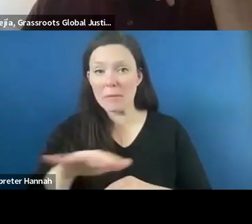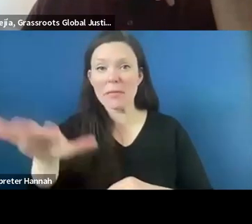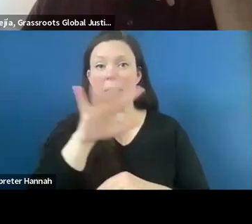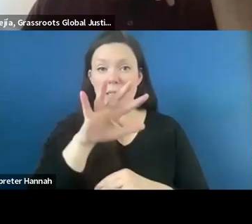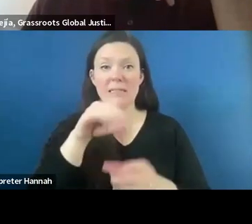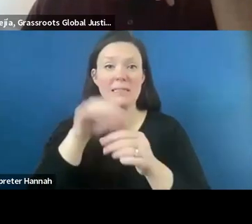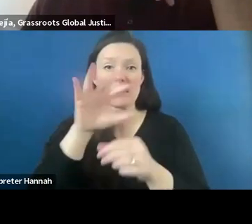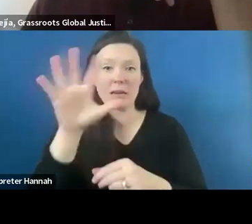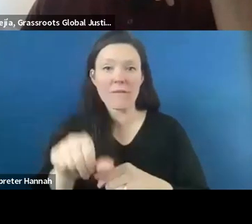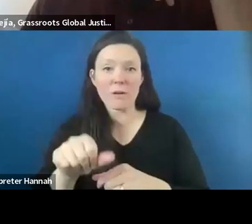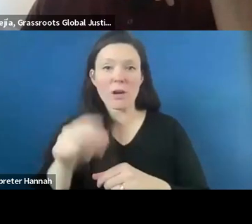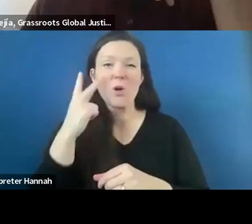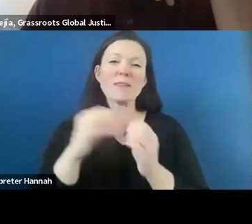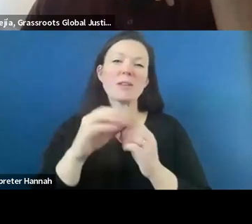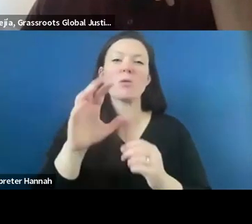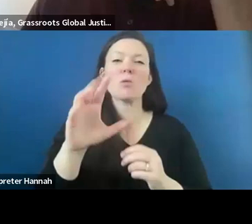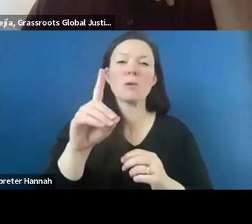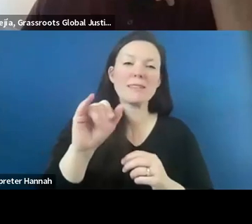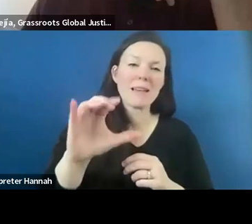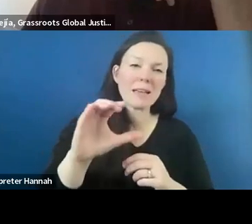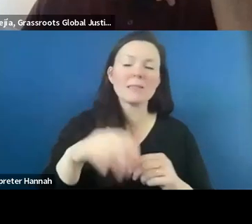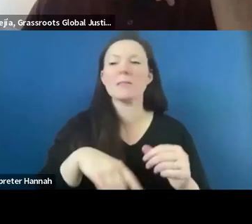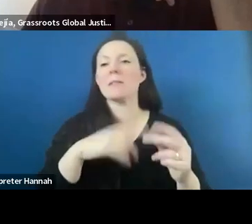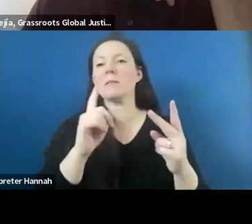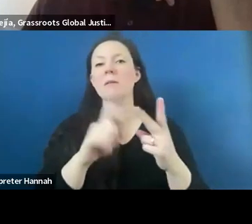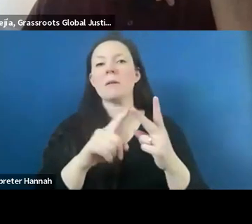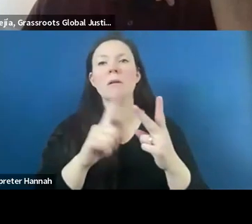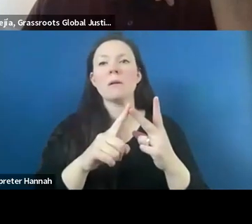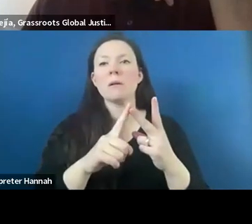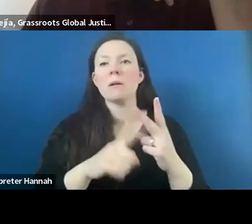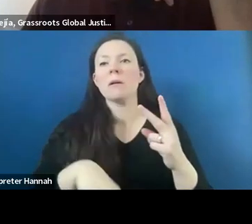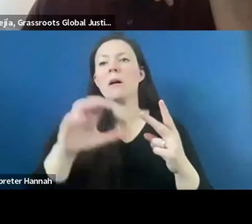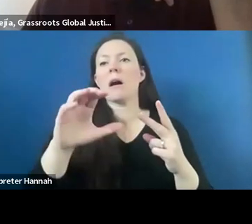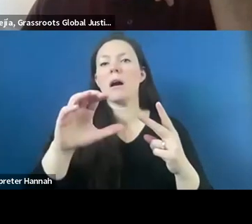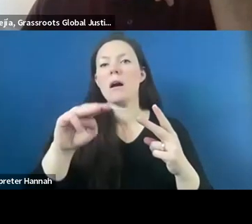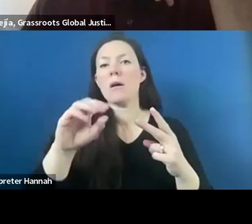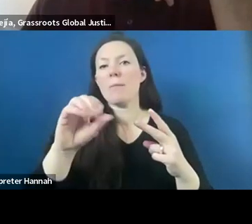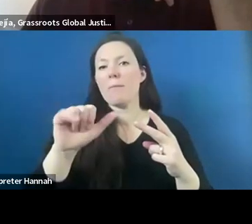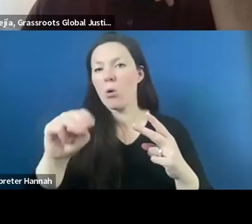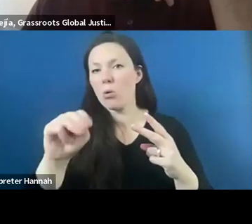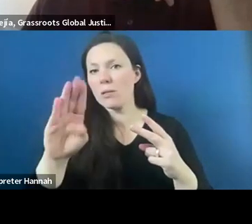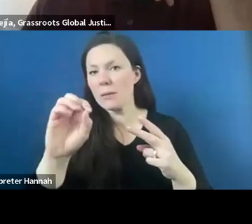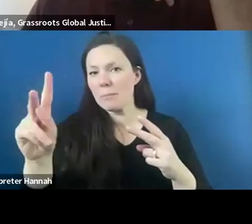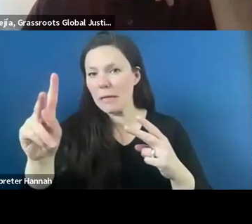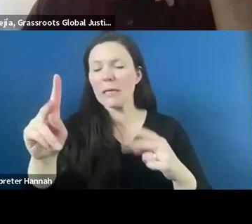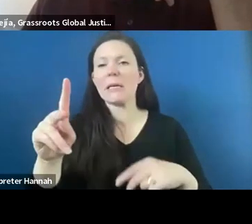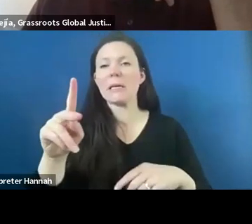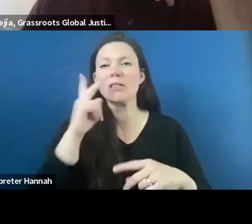And we see that in the DRC, we see that in Mozambique. And, you know, so it's the military, on the one hand.